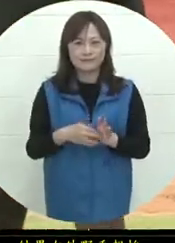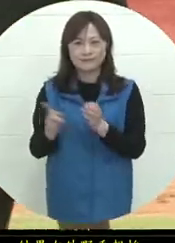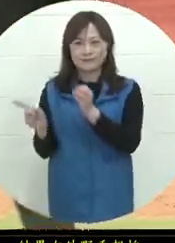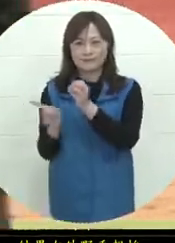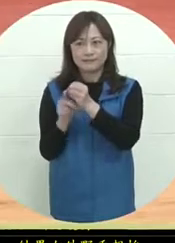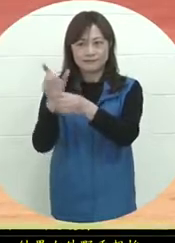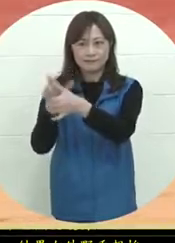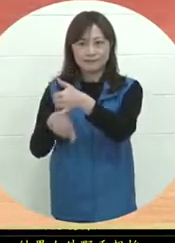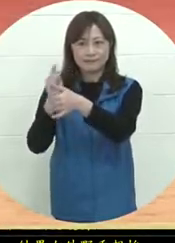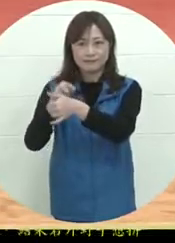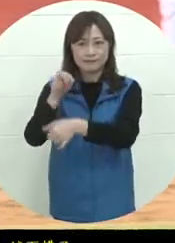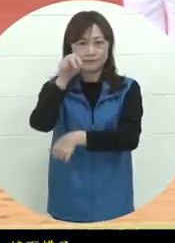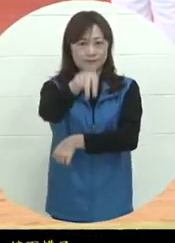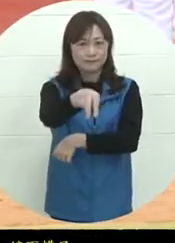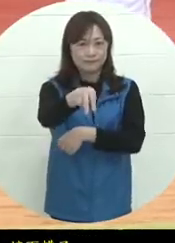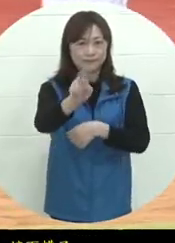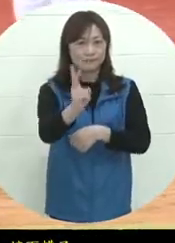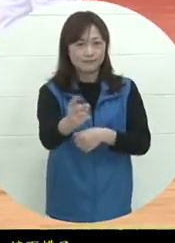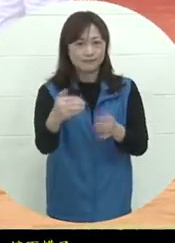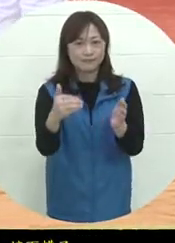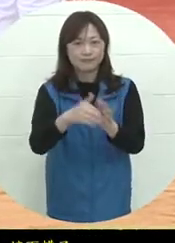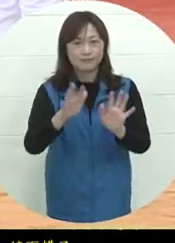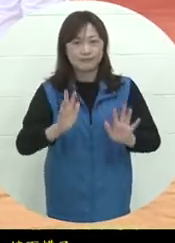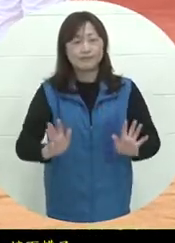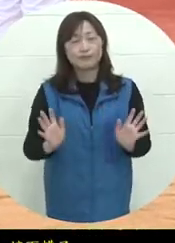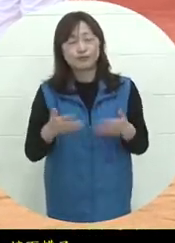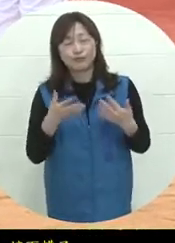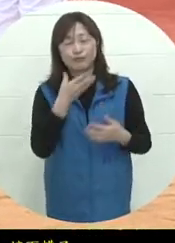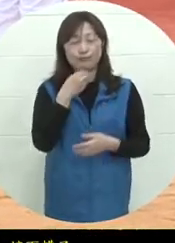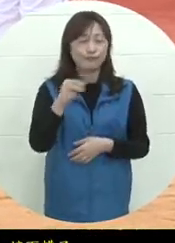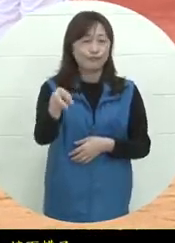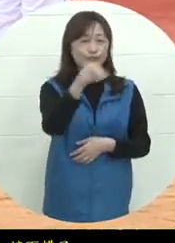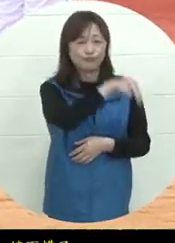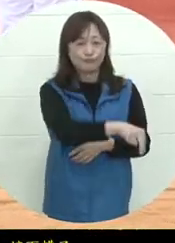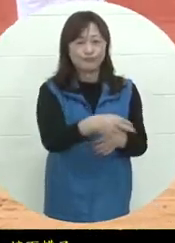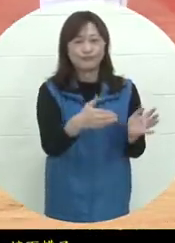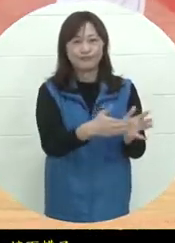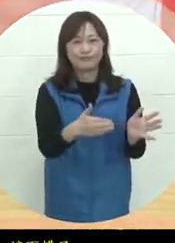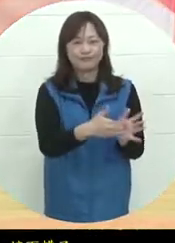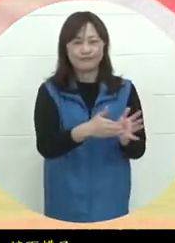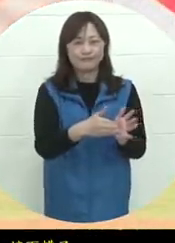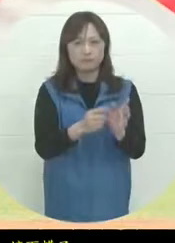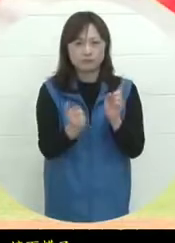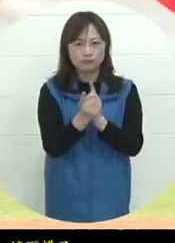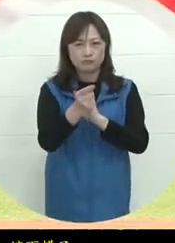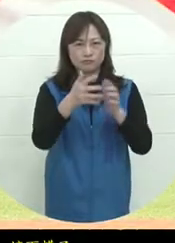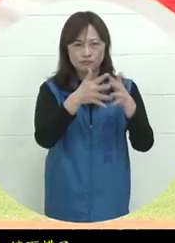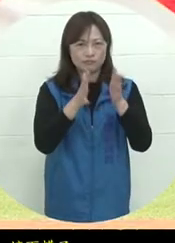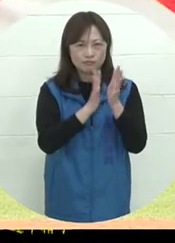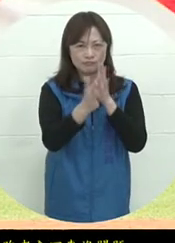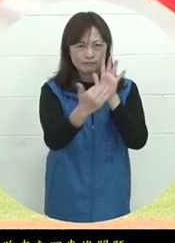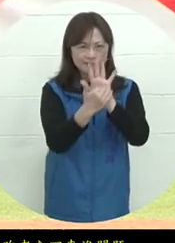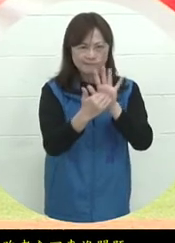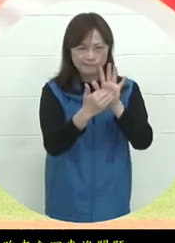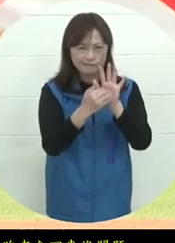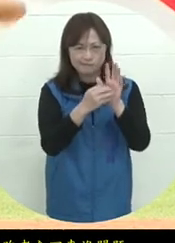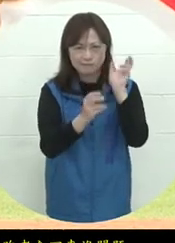passes through second base, he can easily reach third base now. Wow, this ball is against the defense of the American team. It's a pity that there are pitchers,